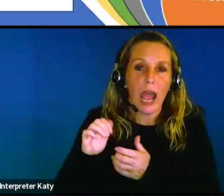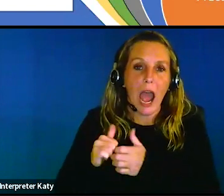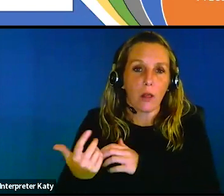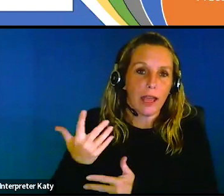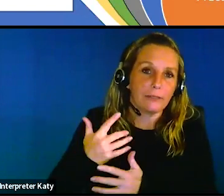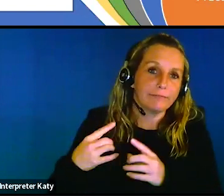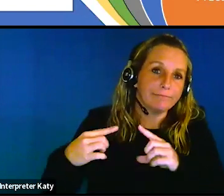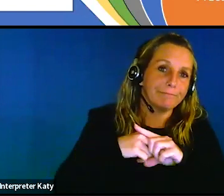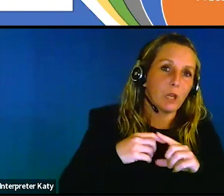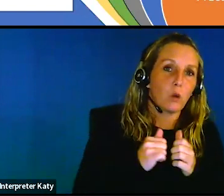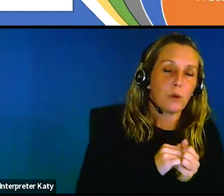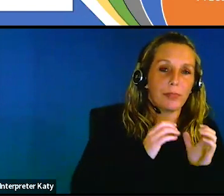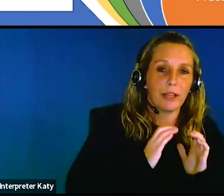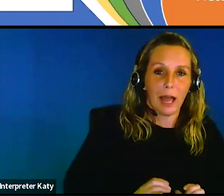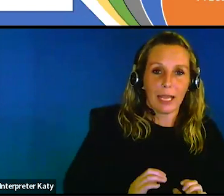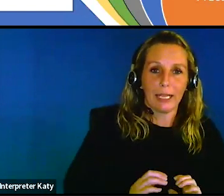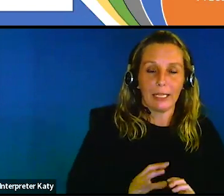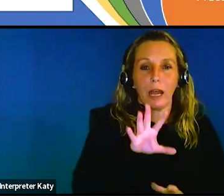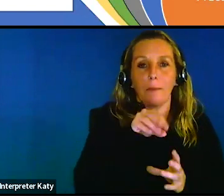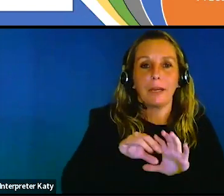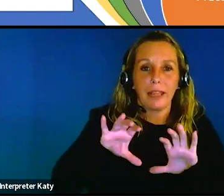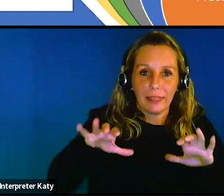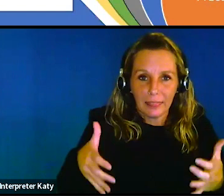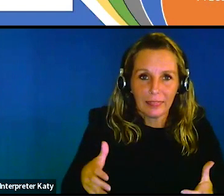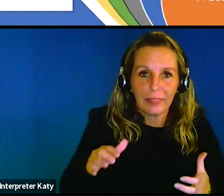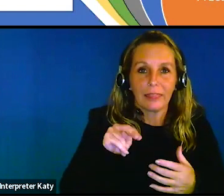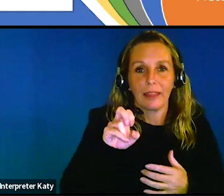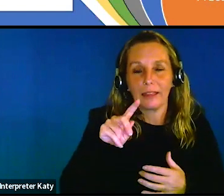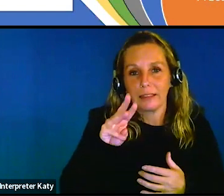within the social determinants of health setting.